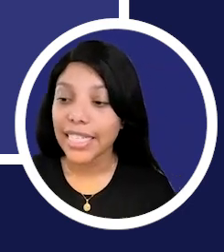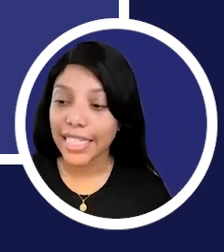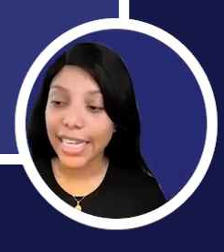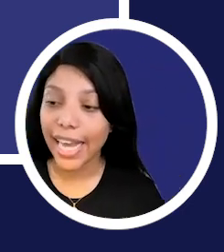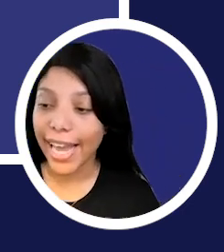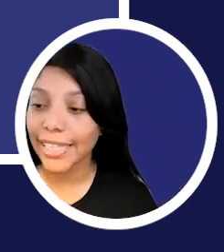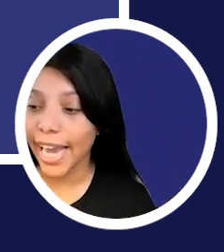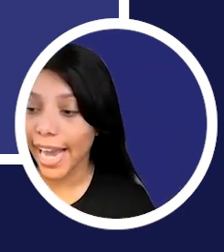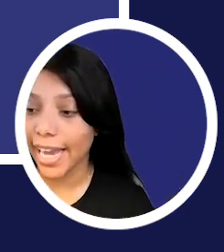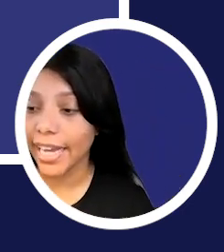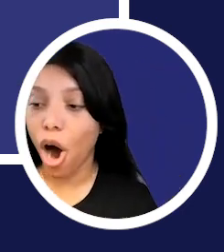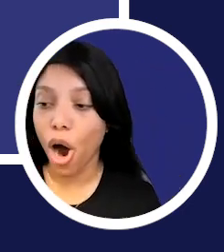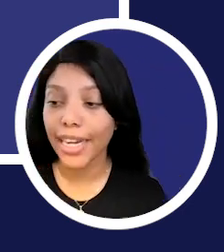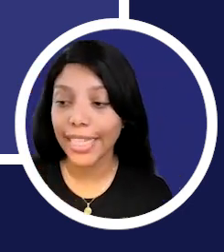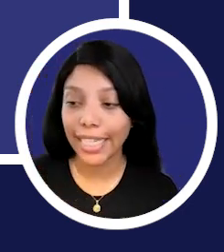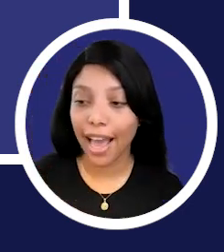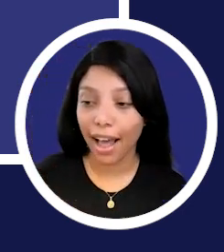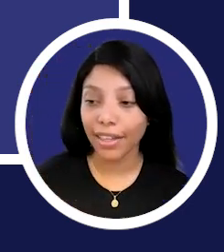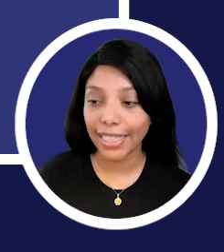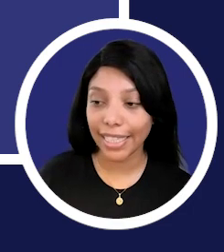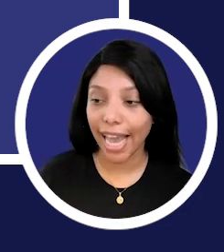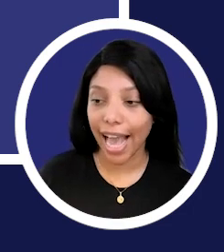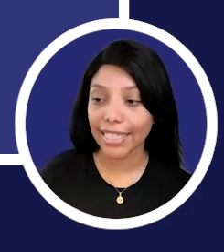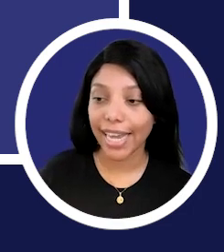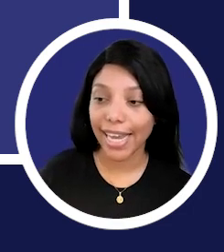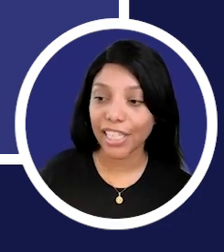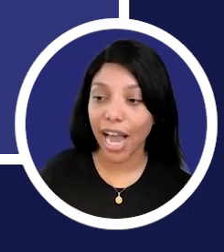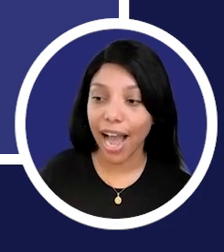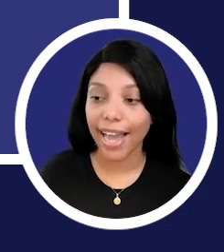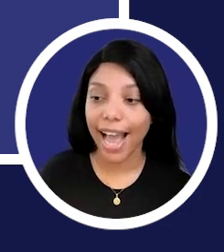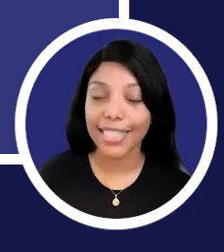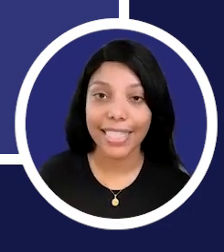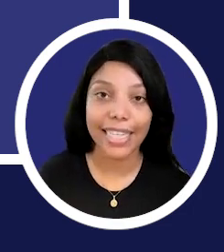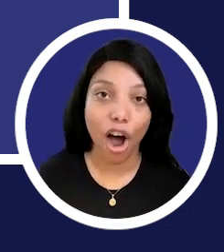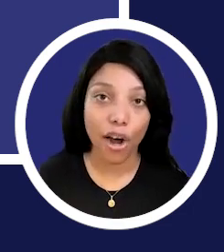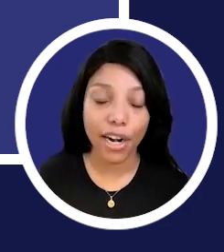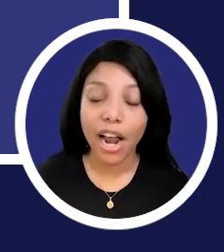C. H. A. R. L. E. S. H. I. S. E. R.